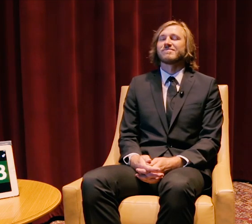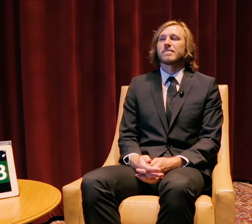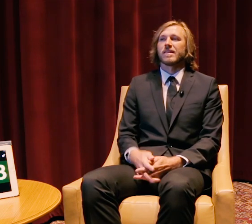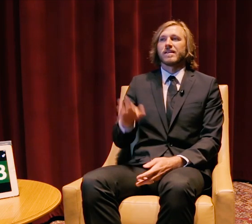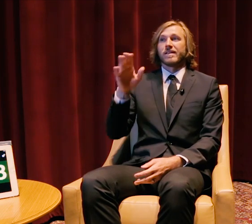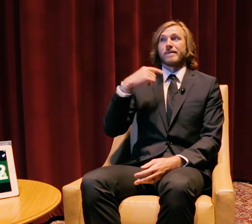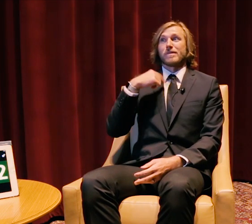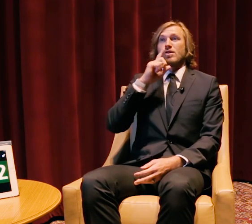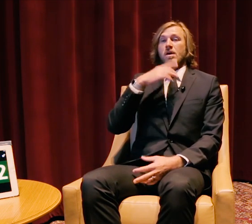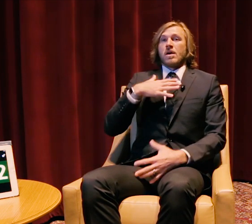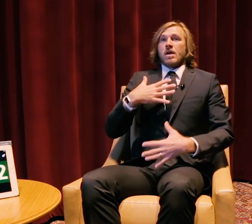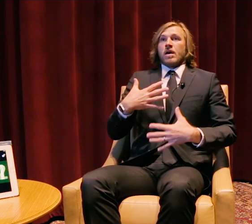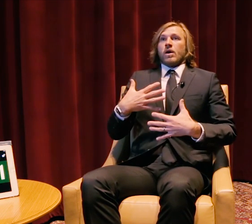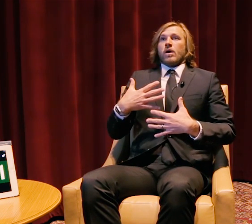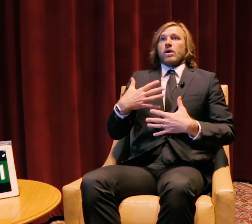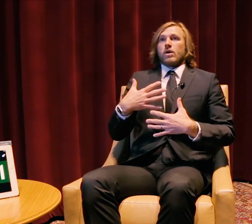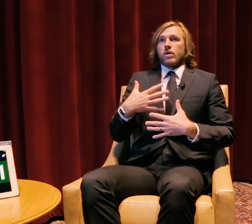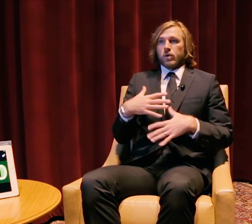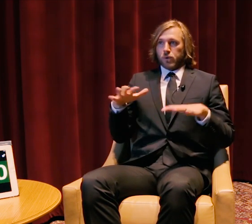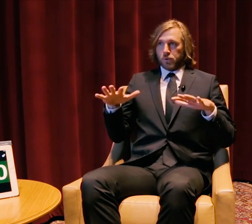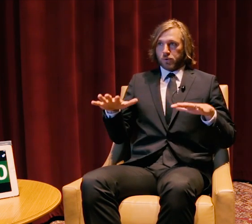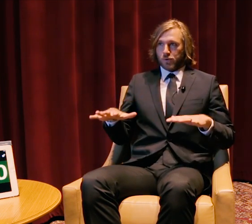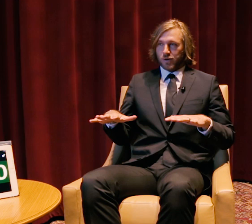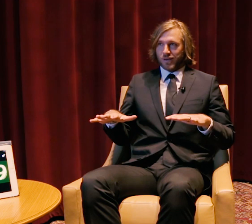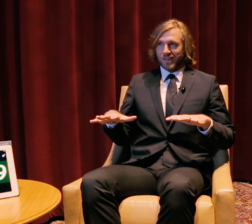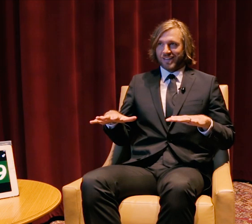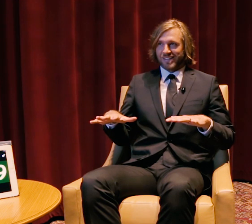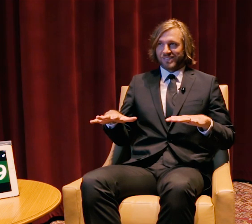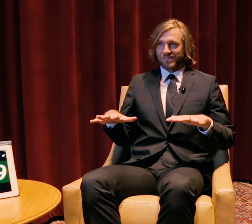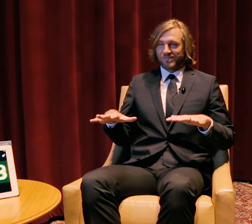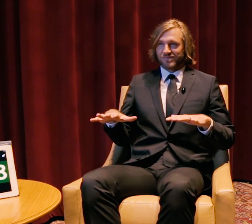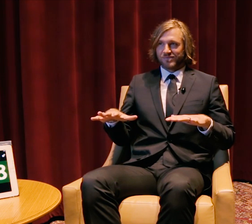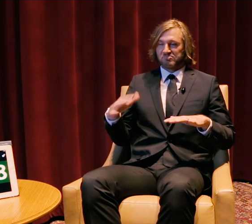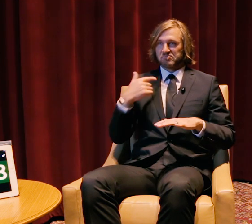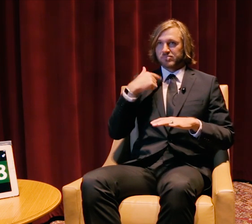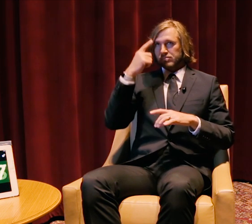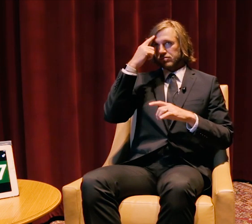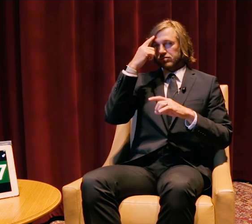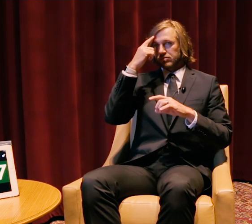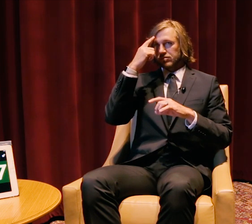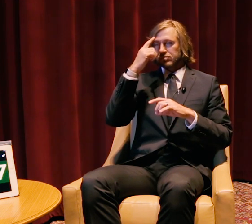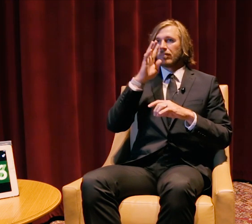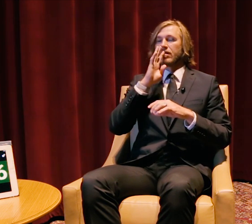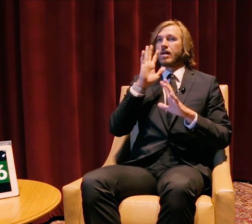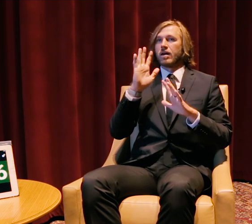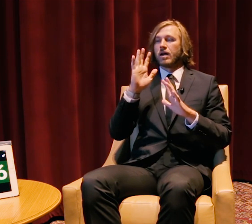I take a really deep breath and just say, take it,